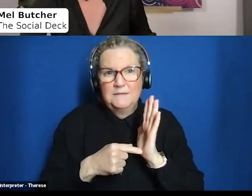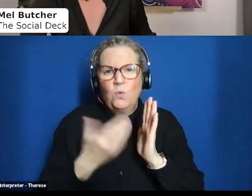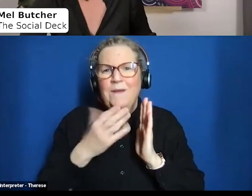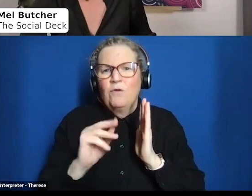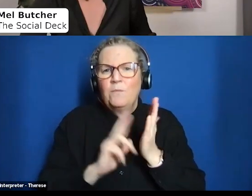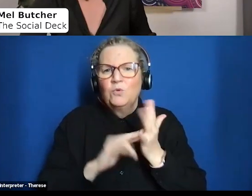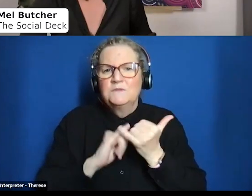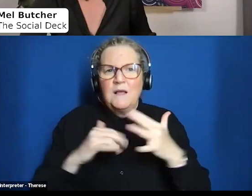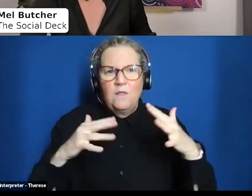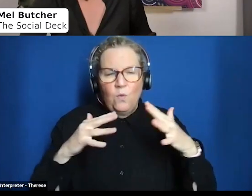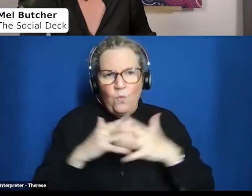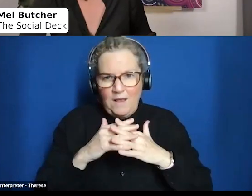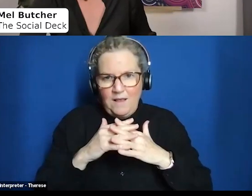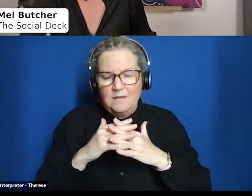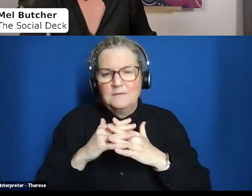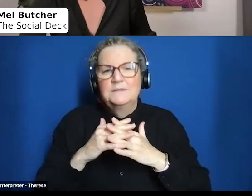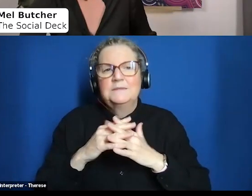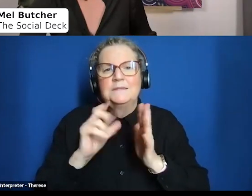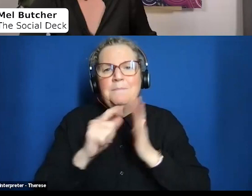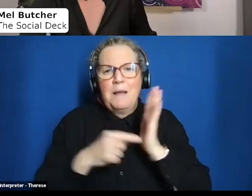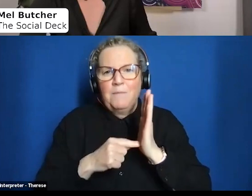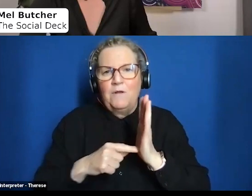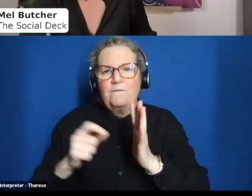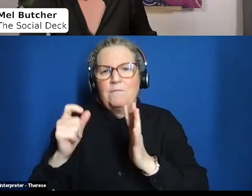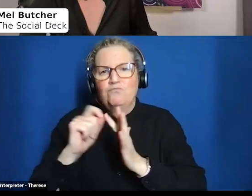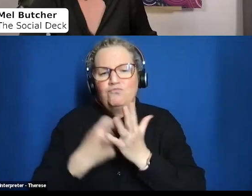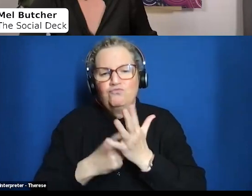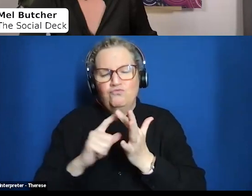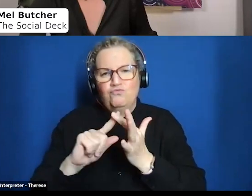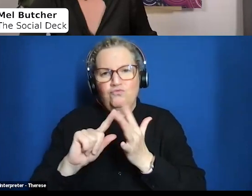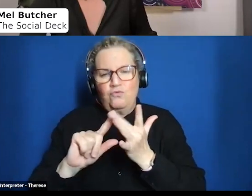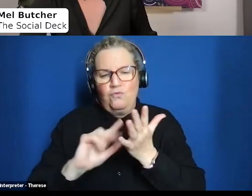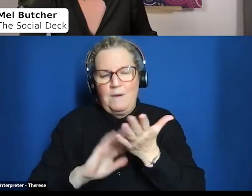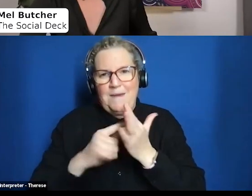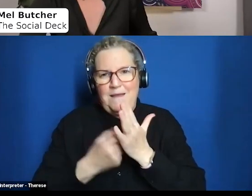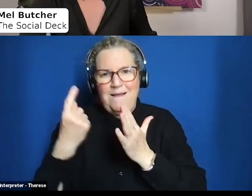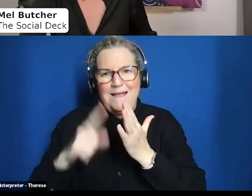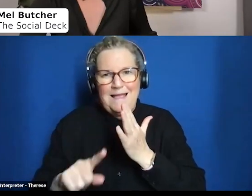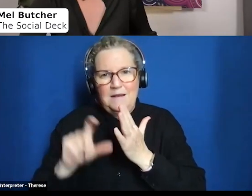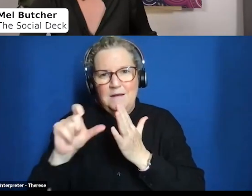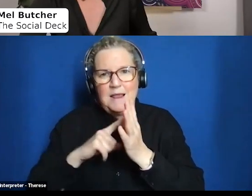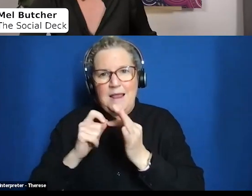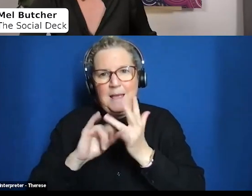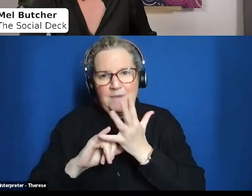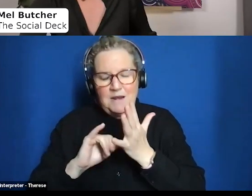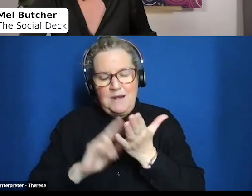Department of Premier and Cabinet, with a DSS being involved from the Commonwealth and then a series of governments